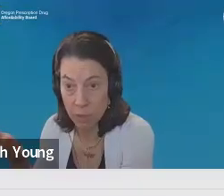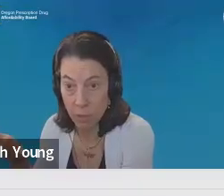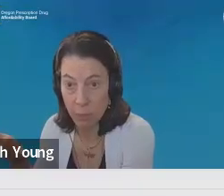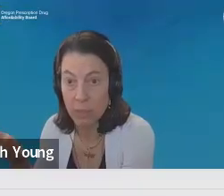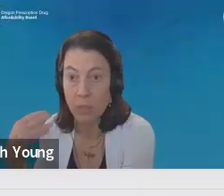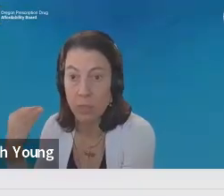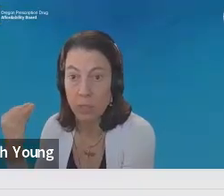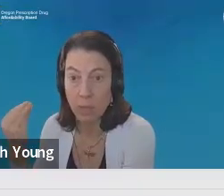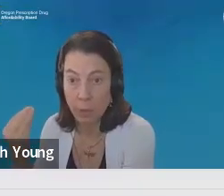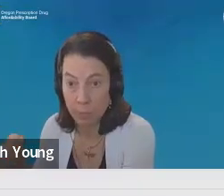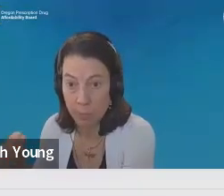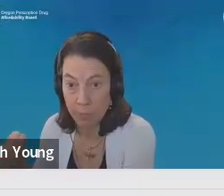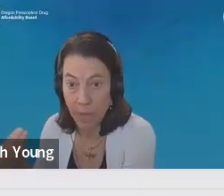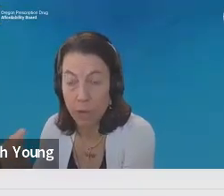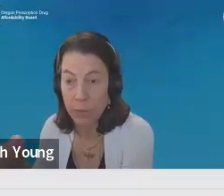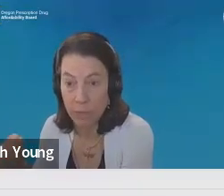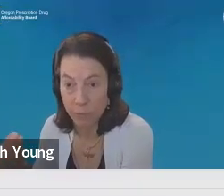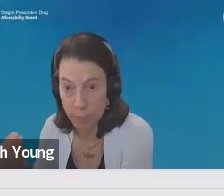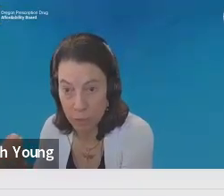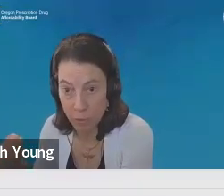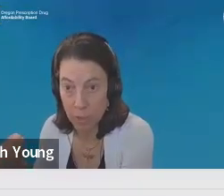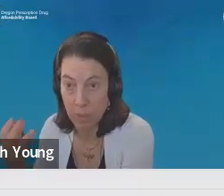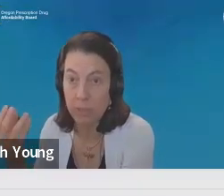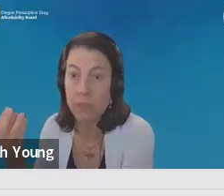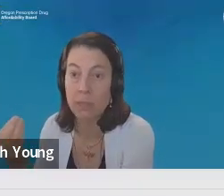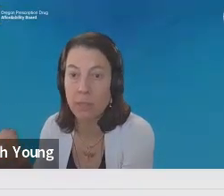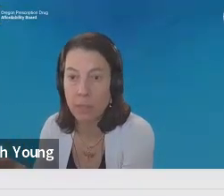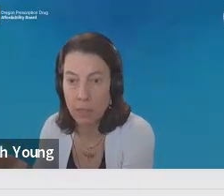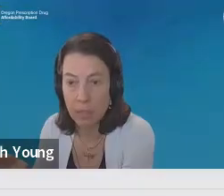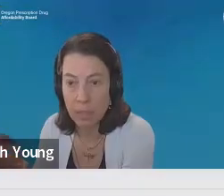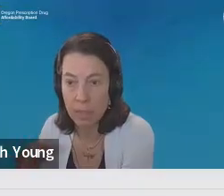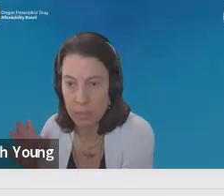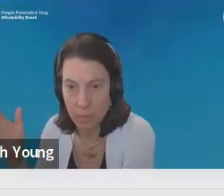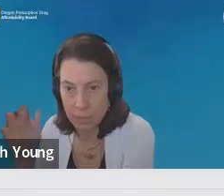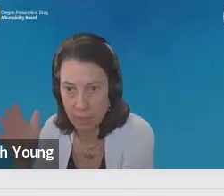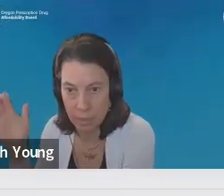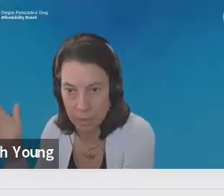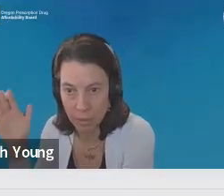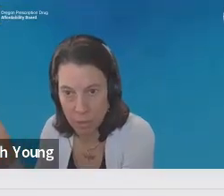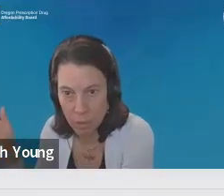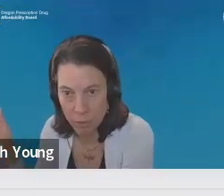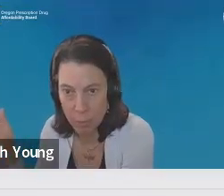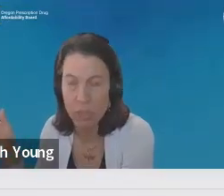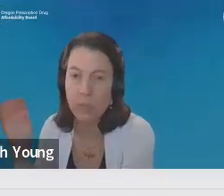this document. um how do you want that information organized? I is is there additional information